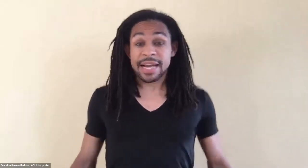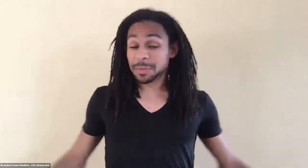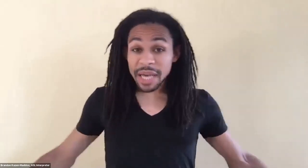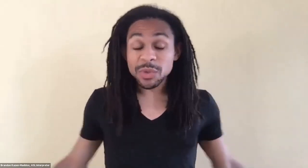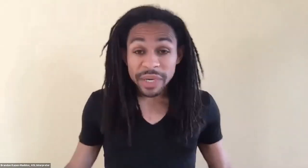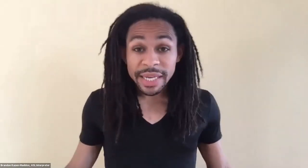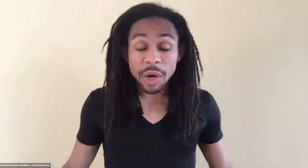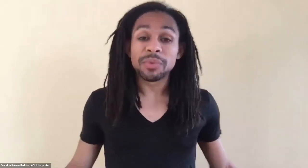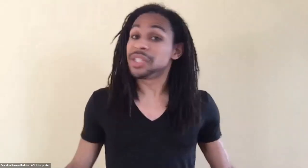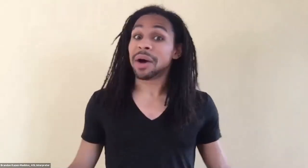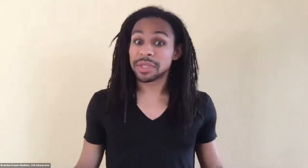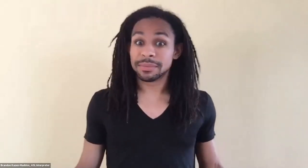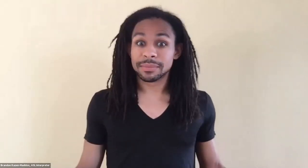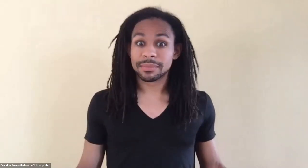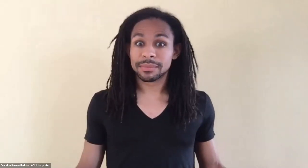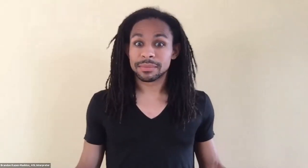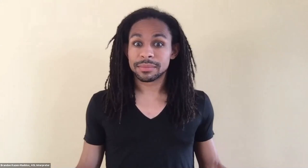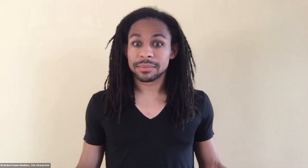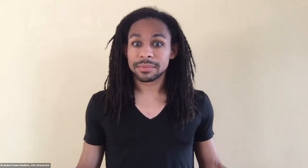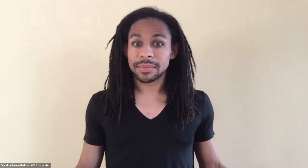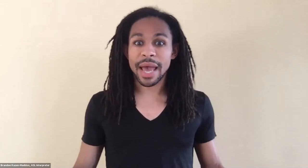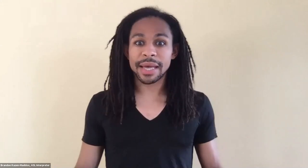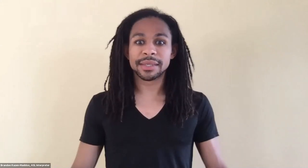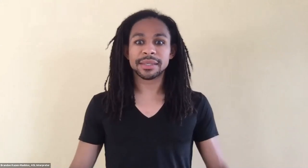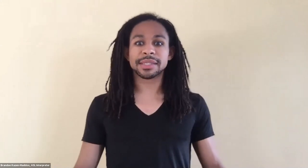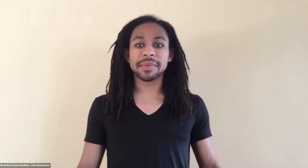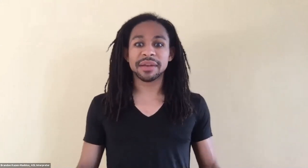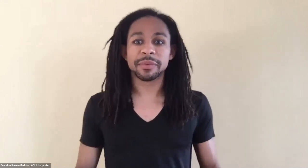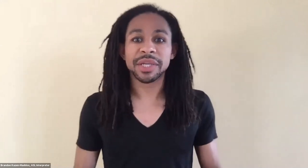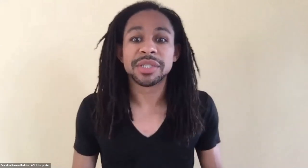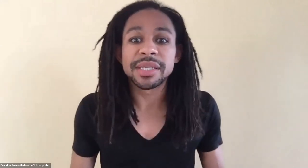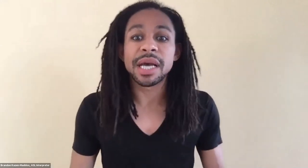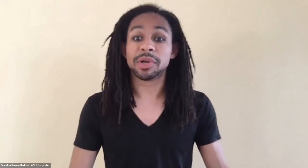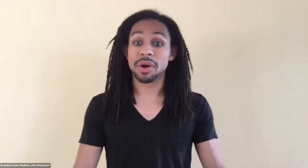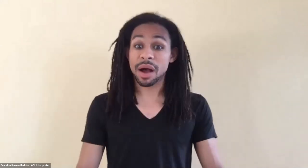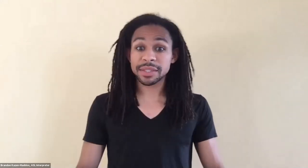And it's because we don't reach out, and some of that information doesn't come across